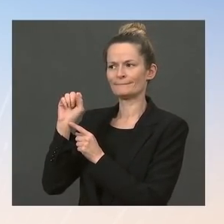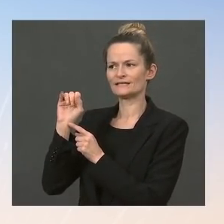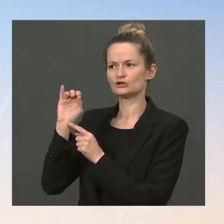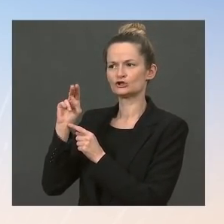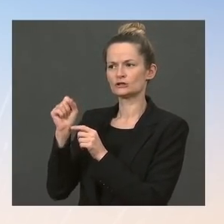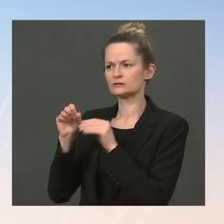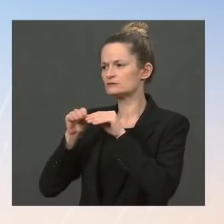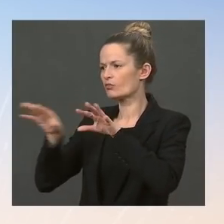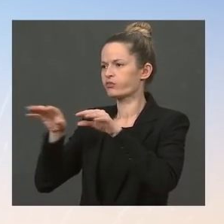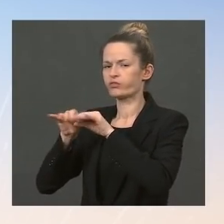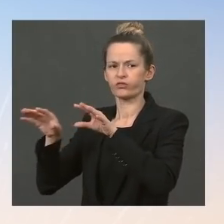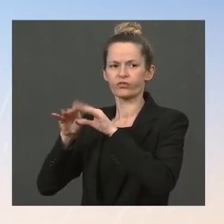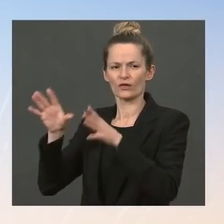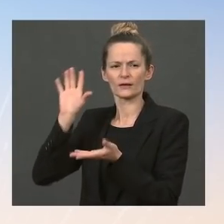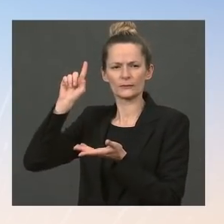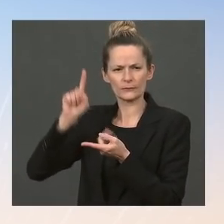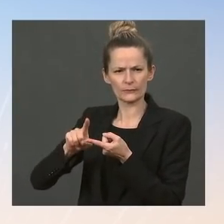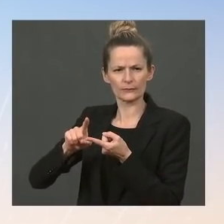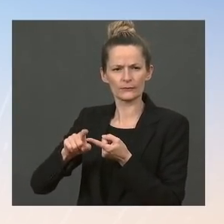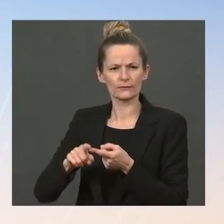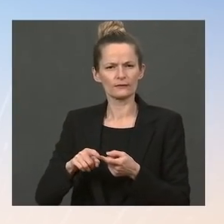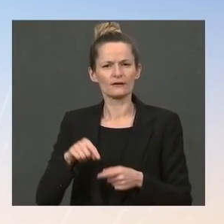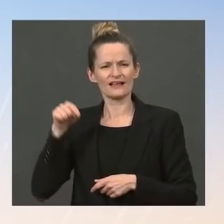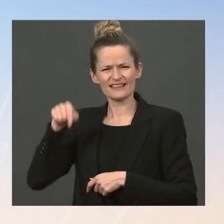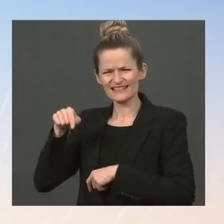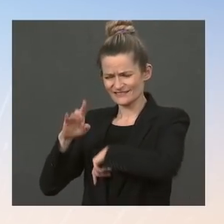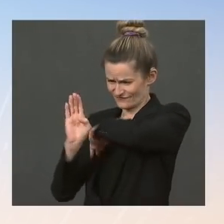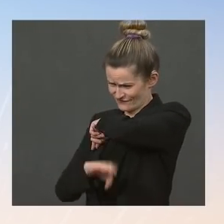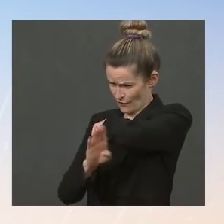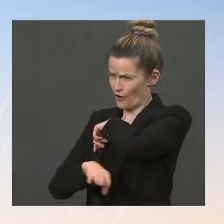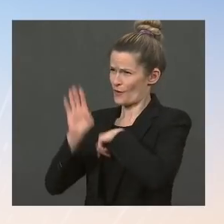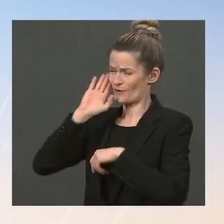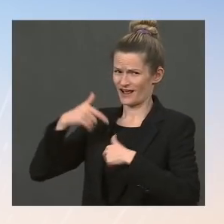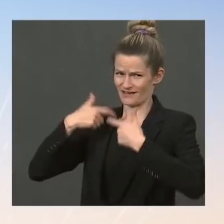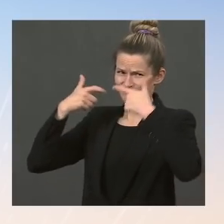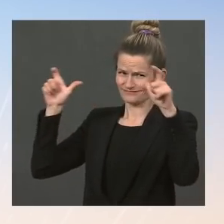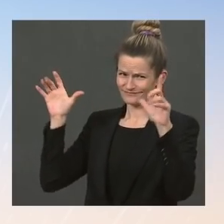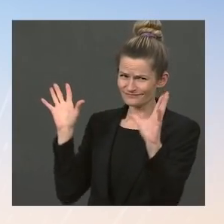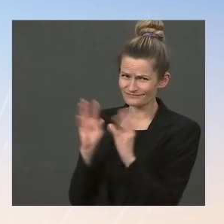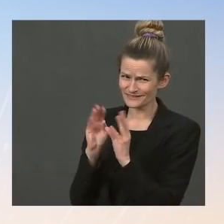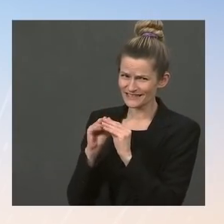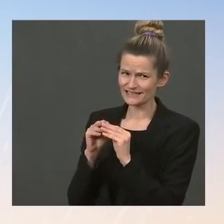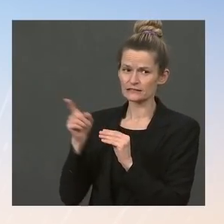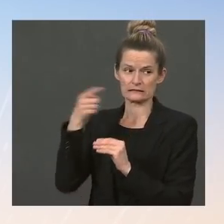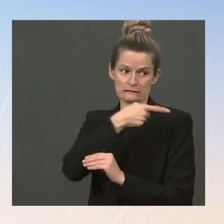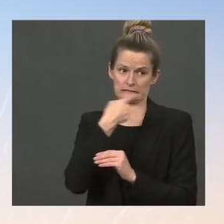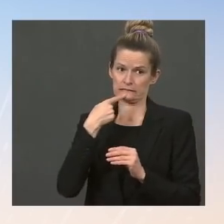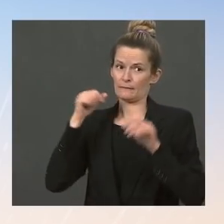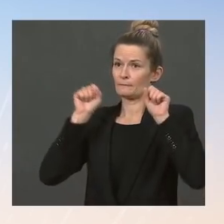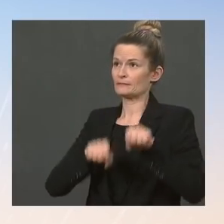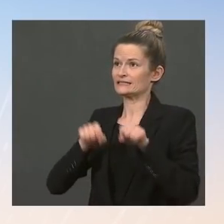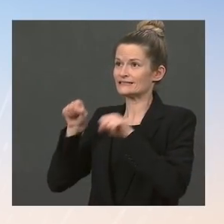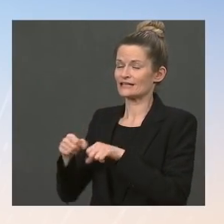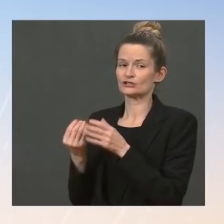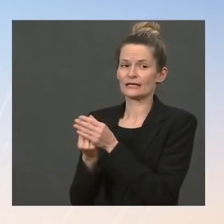We've talked to opponents and climate scientists who say that from a potential emissions standpoint, it's the equivalent of bringing online